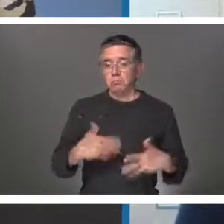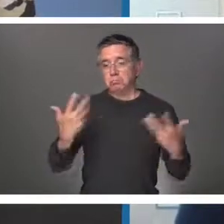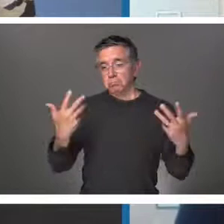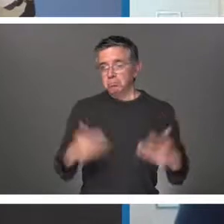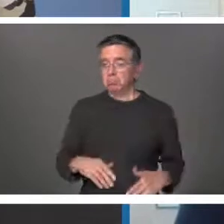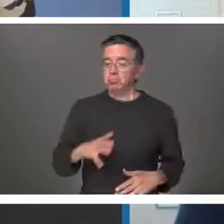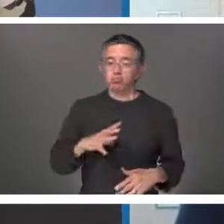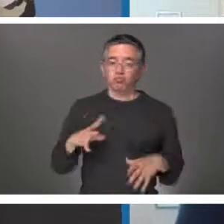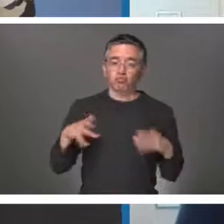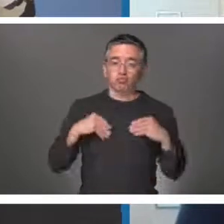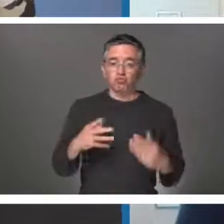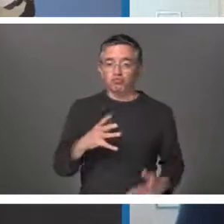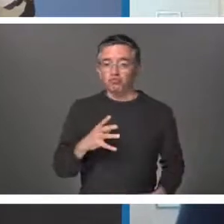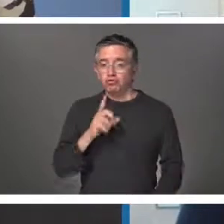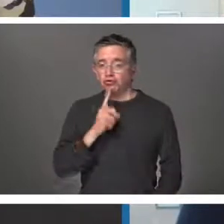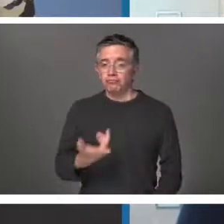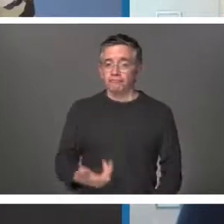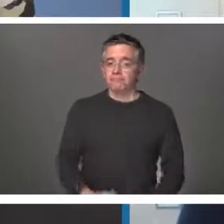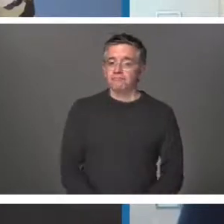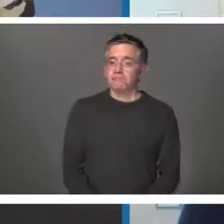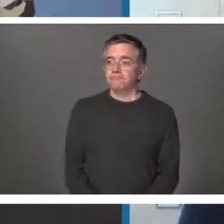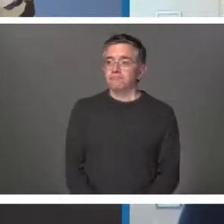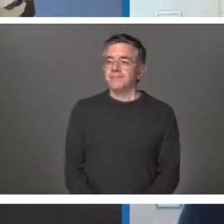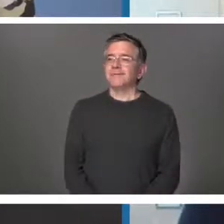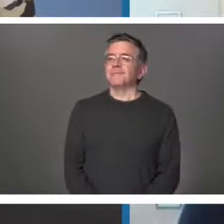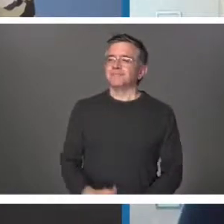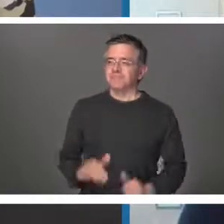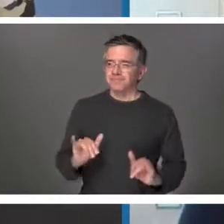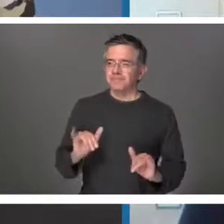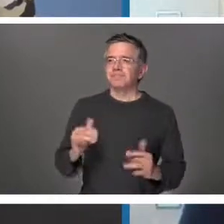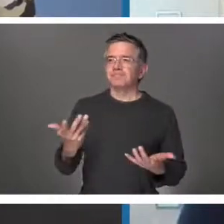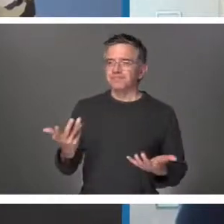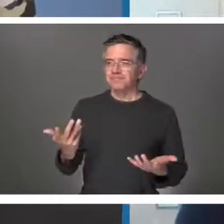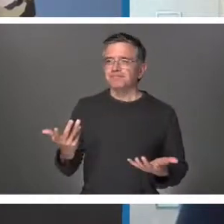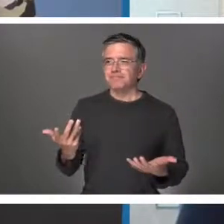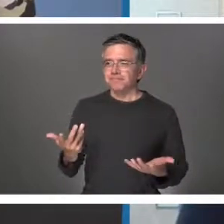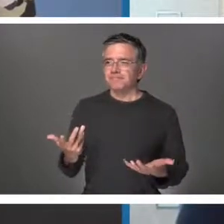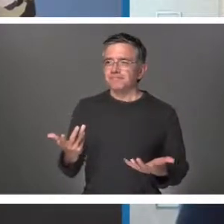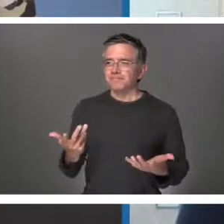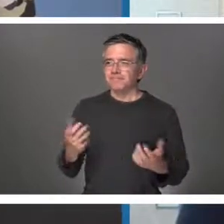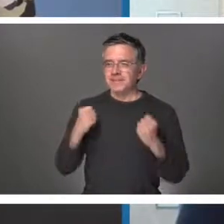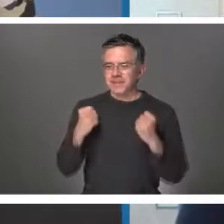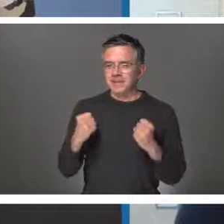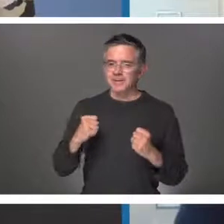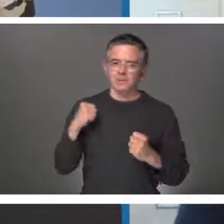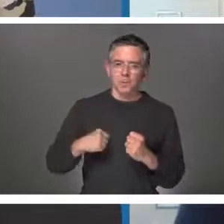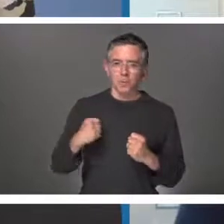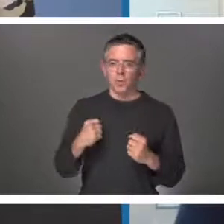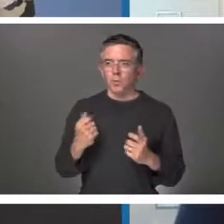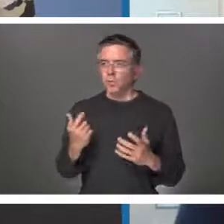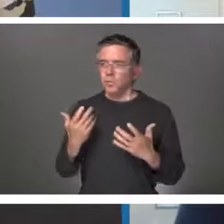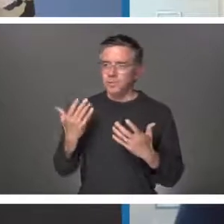because we think, okay, we've made a true change for someone there who probably wouldn't have struggled